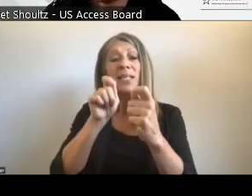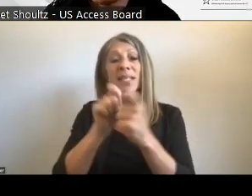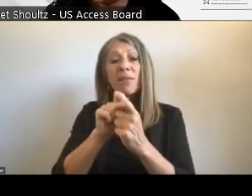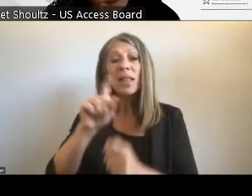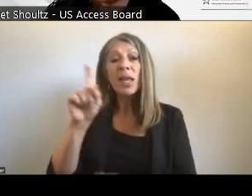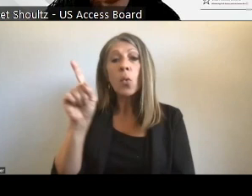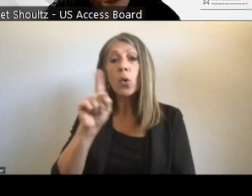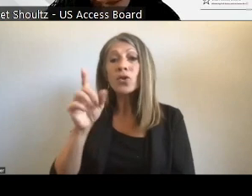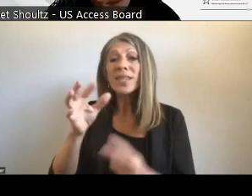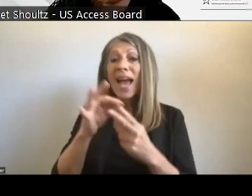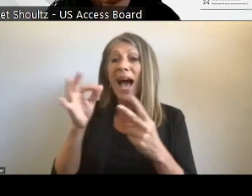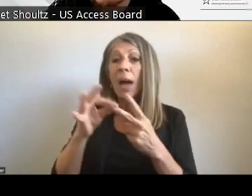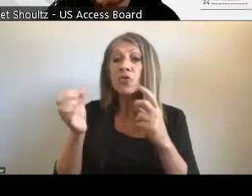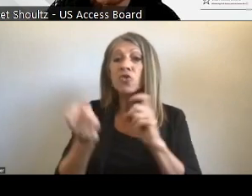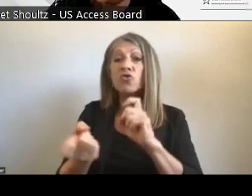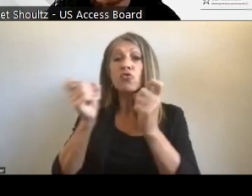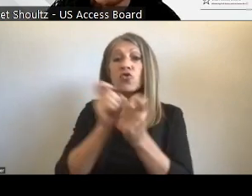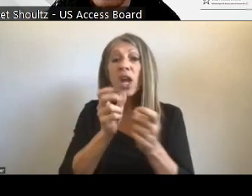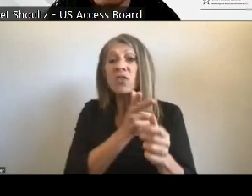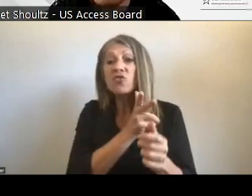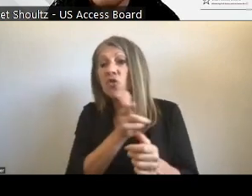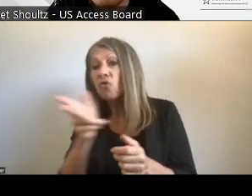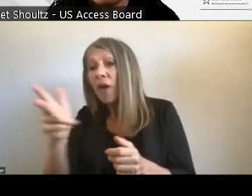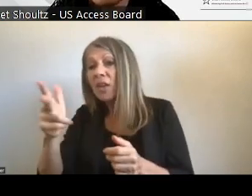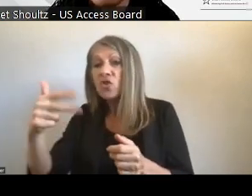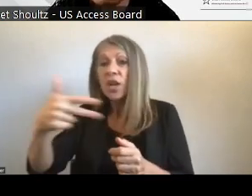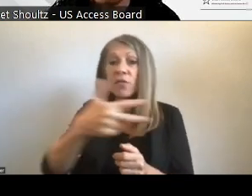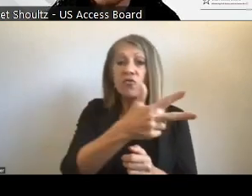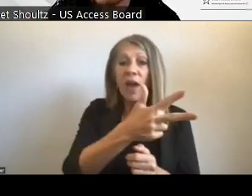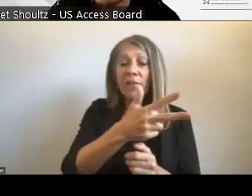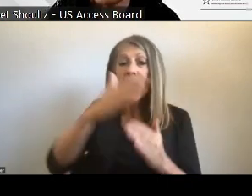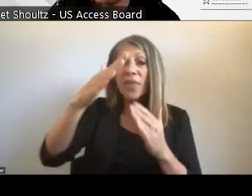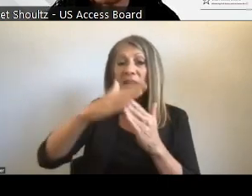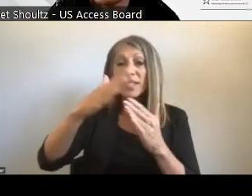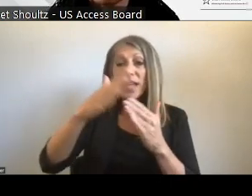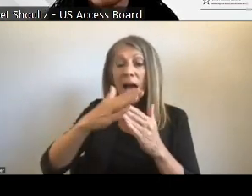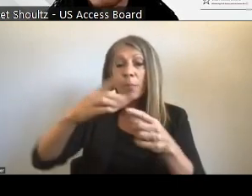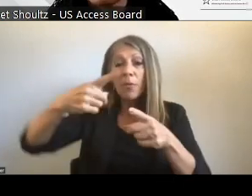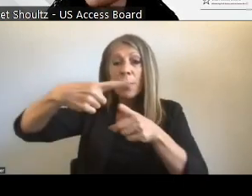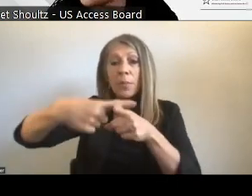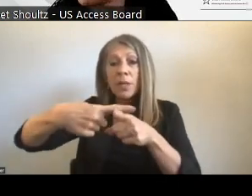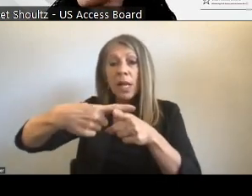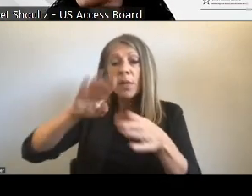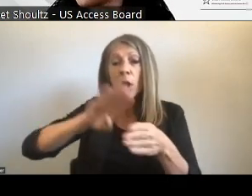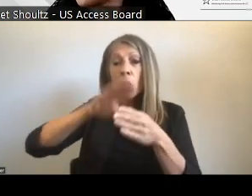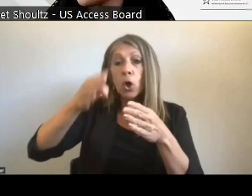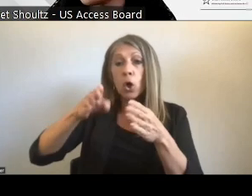there's the option to change direction of travel at the top of perpendicular curb ramp, as pictured,